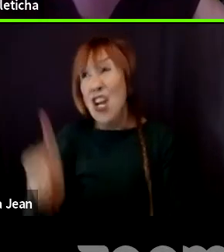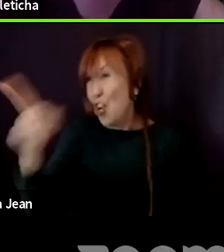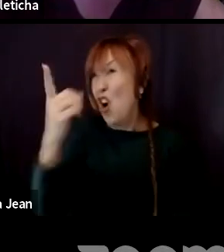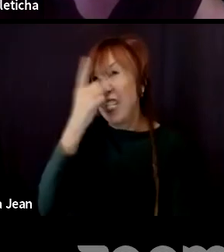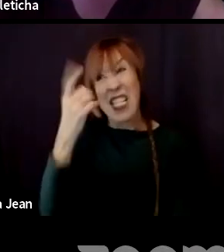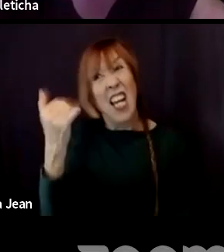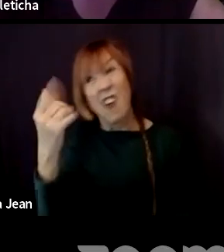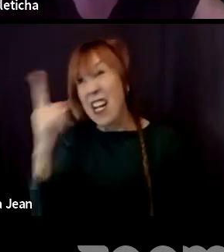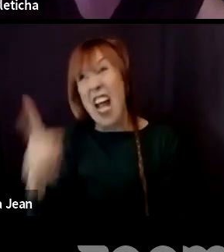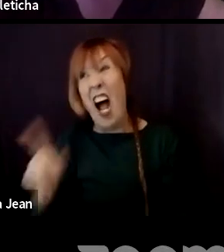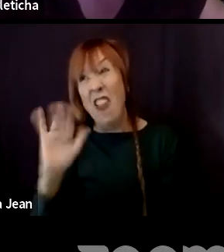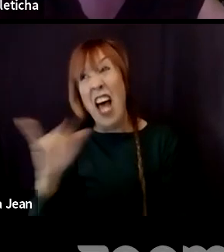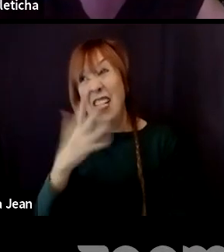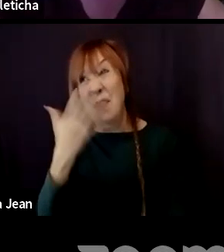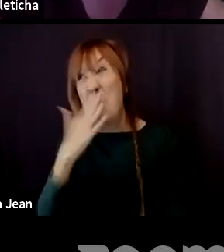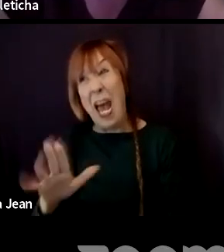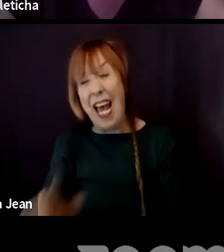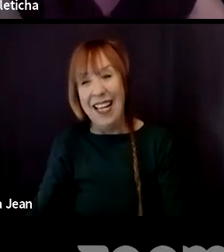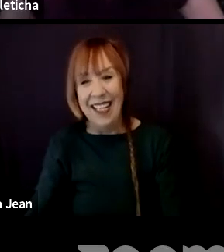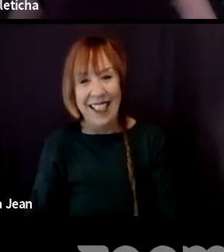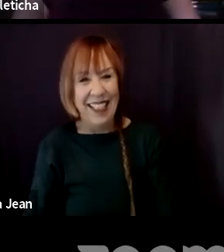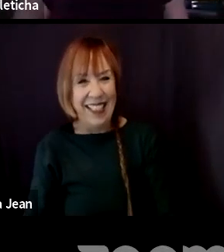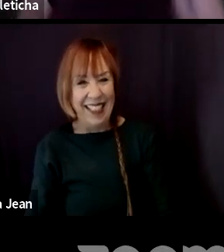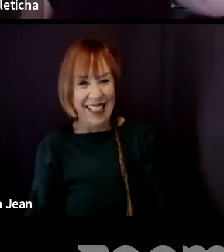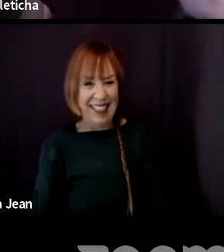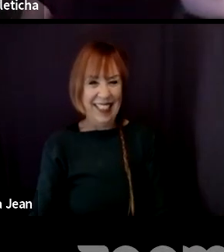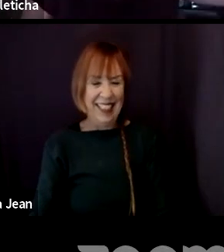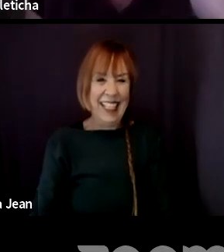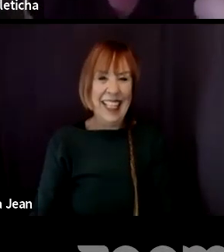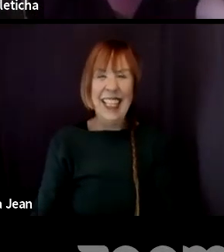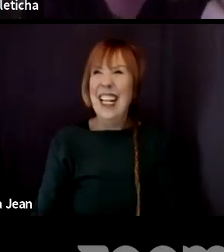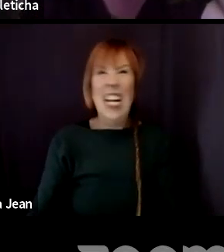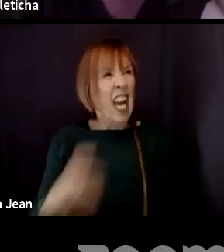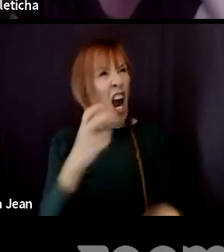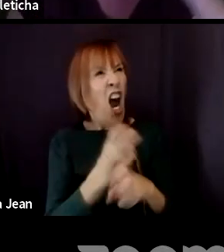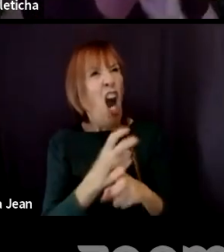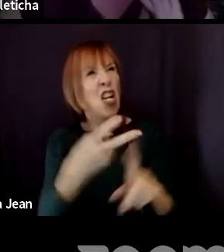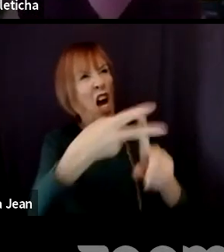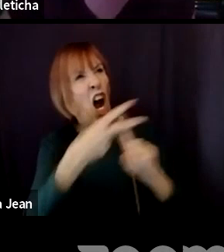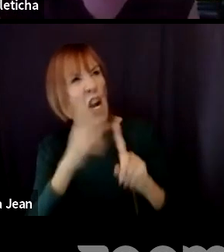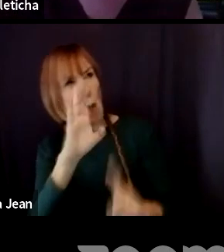Yeah, makes it hard to come back for session two. (laugh)